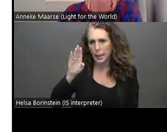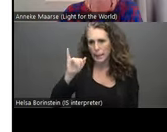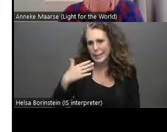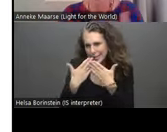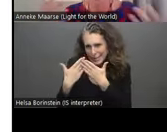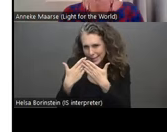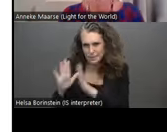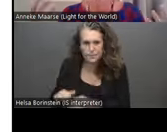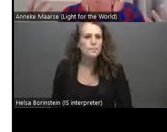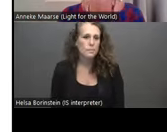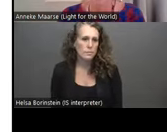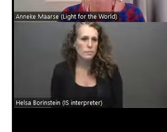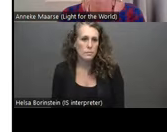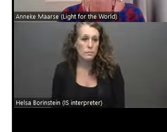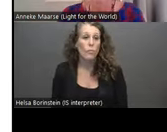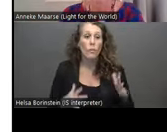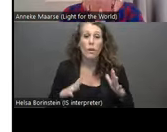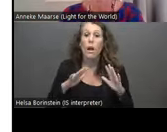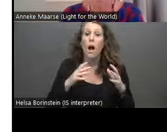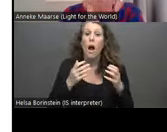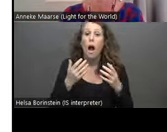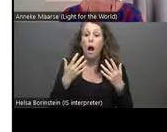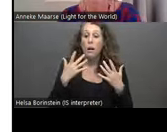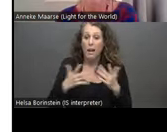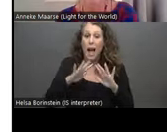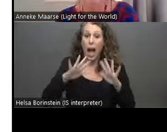a number of steps of engagements, where actually the disability inclusion